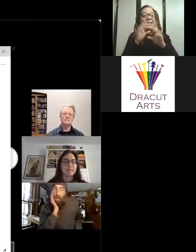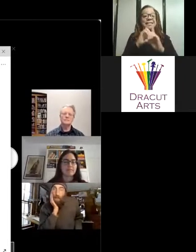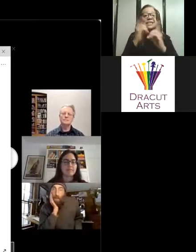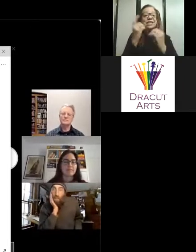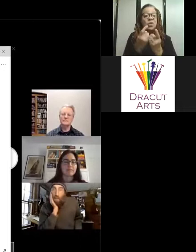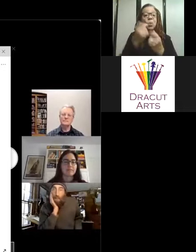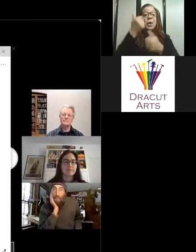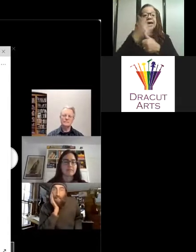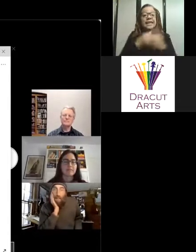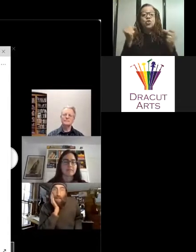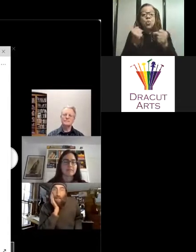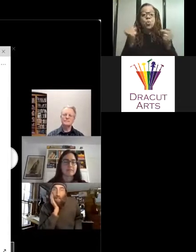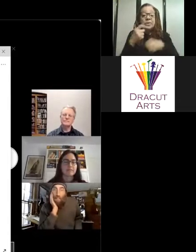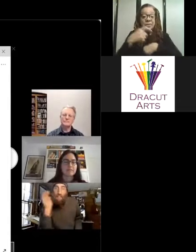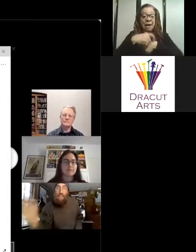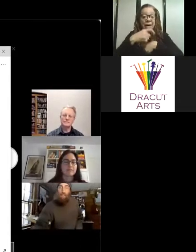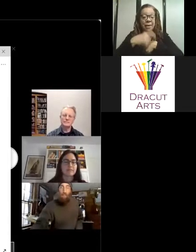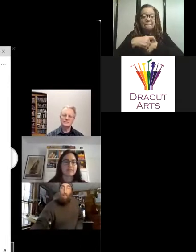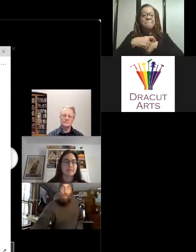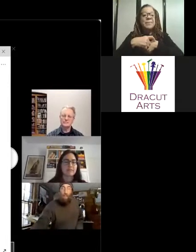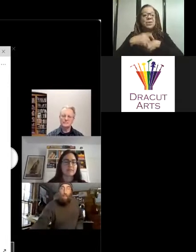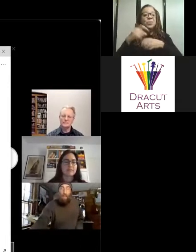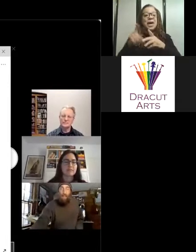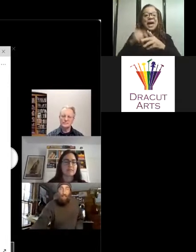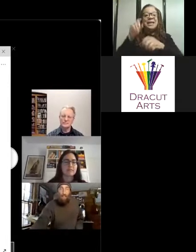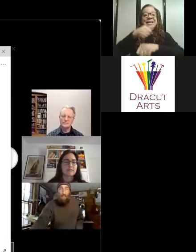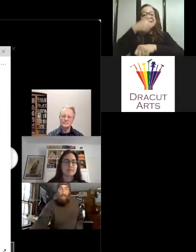term was expected to commence with a set-to between the master